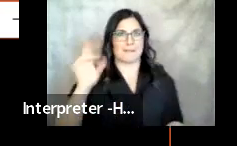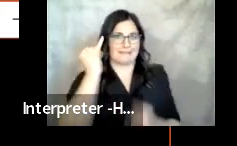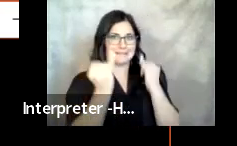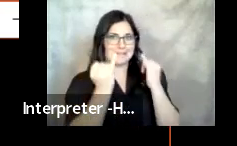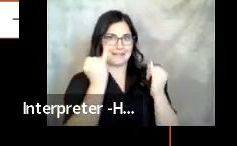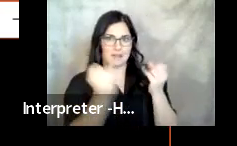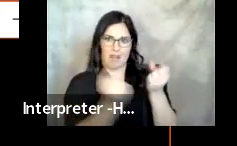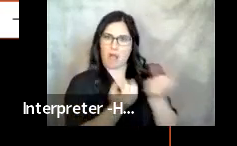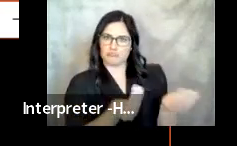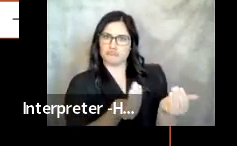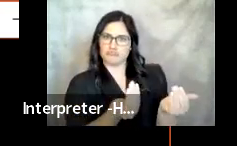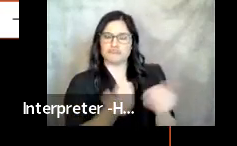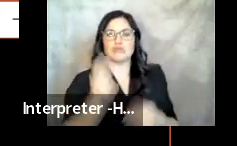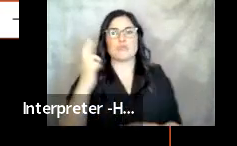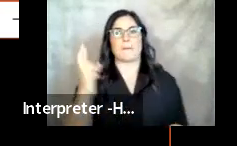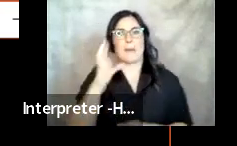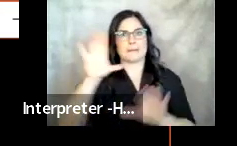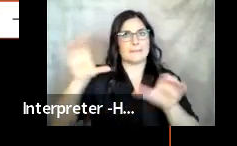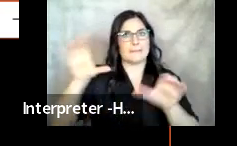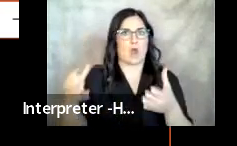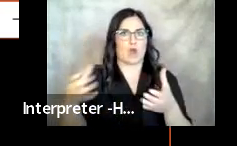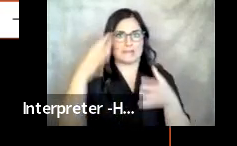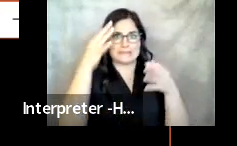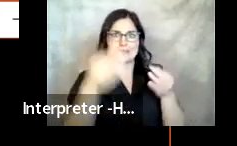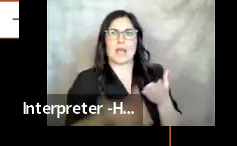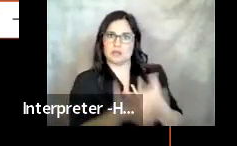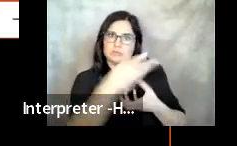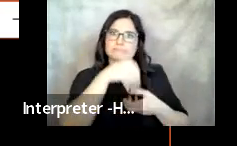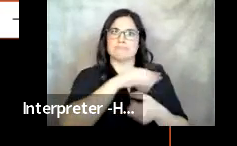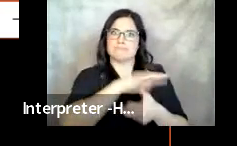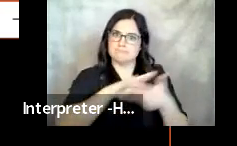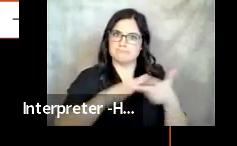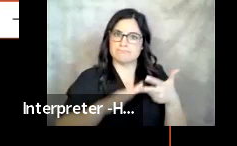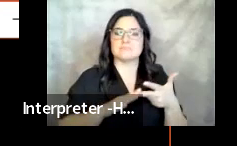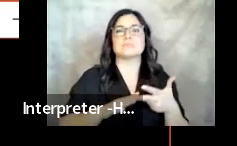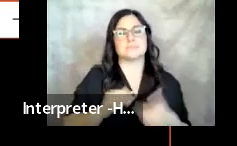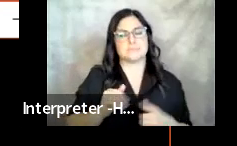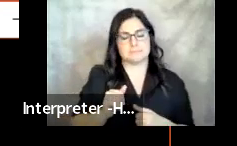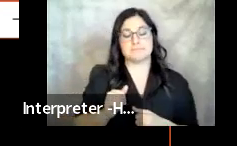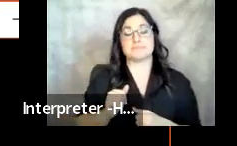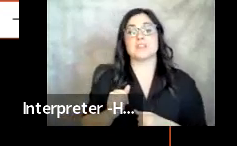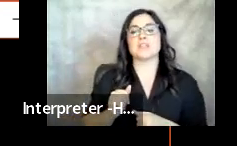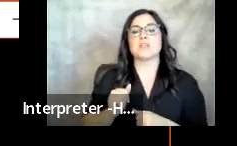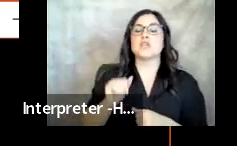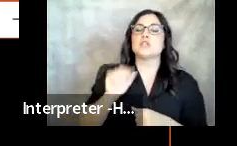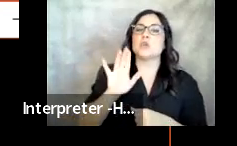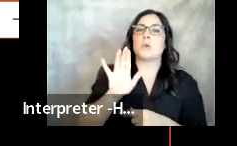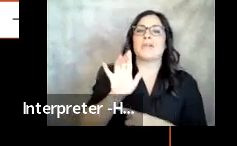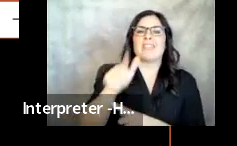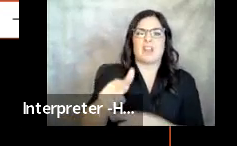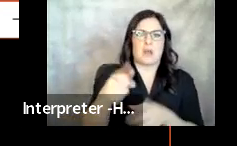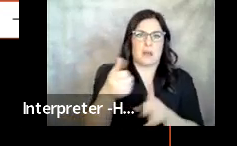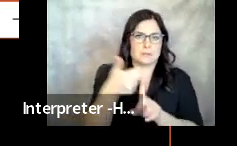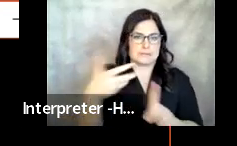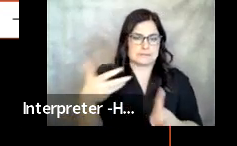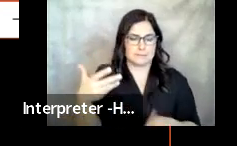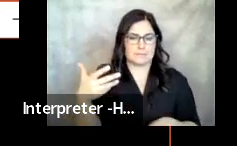They are done by the Republican Party. In the late 19th century. I'll get to this a little bit later, too, because it always seems weird to my.